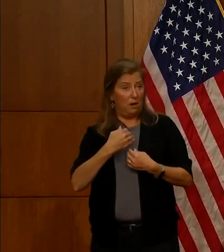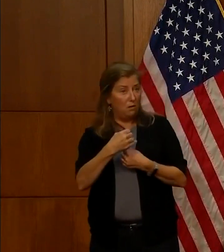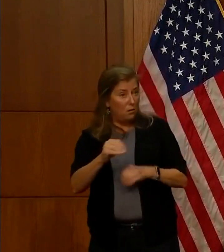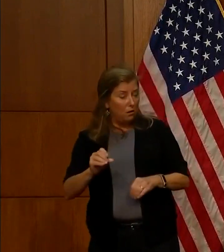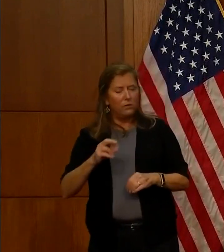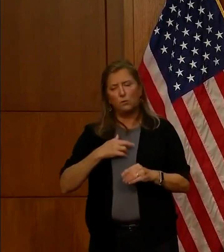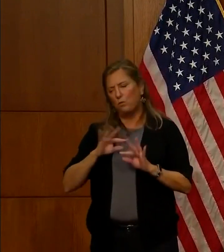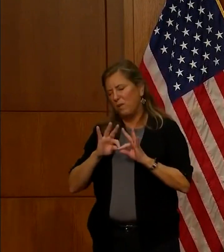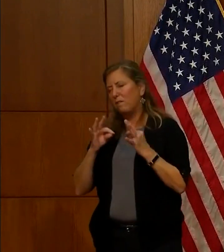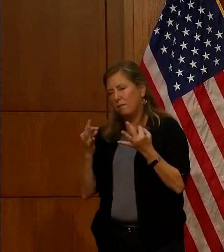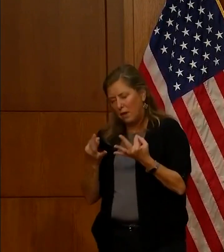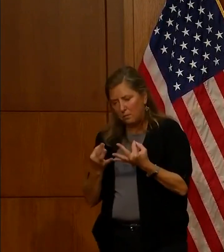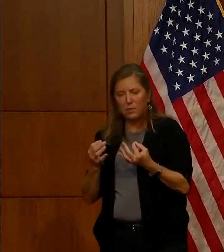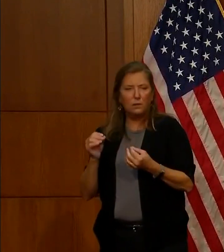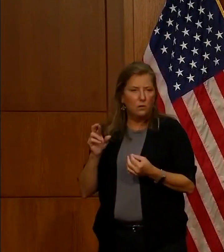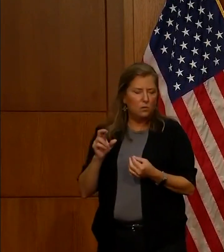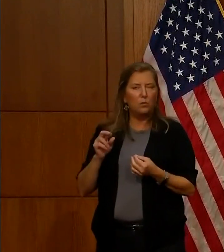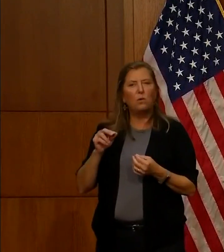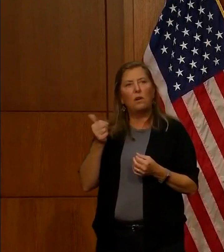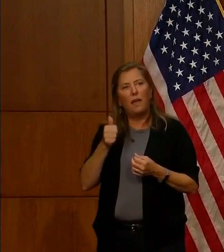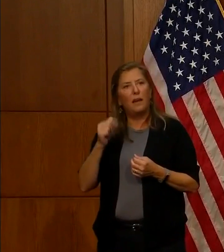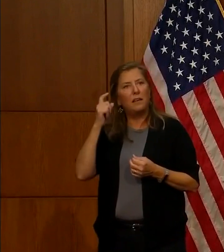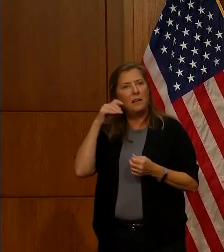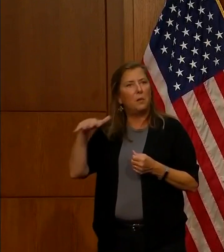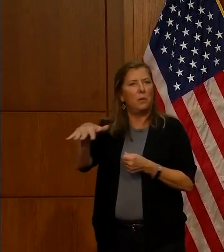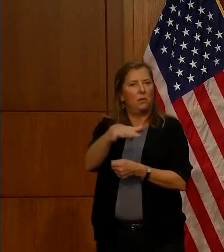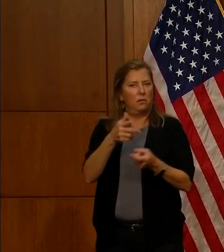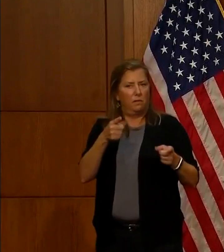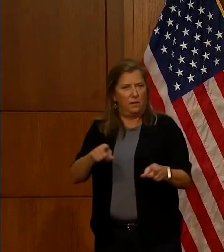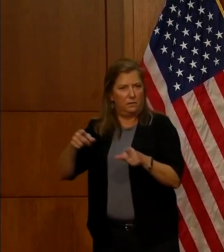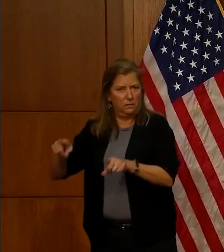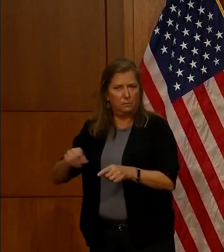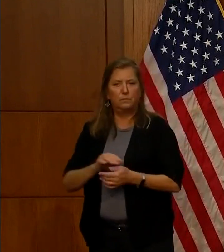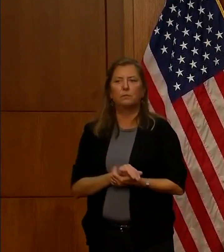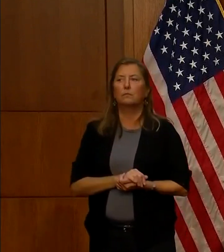INFORMATION ABOUT THREATS